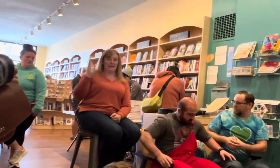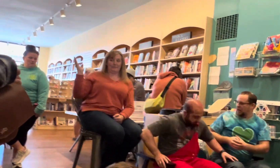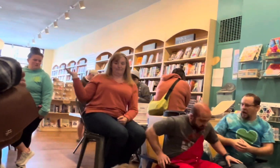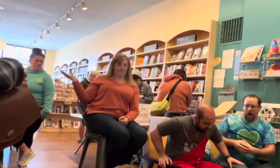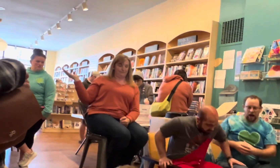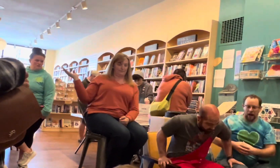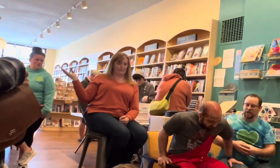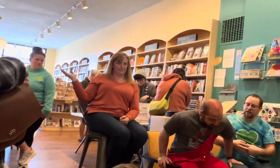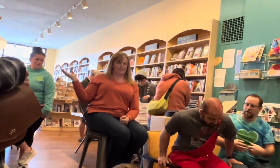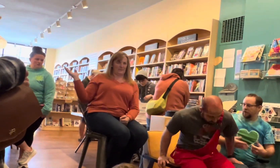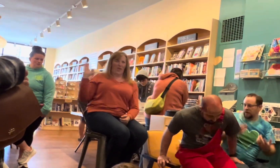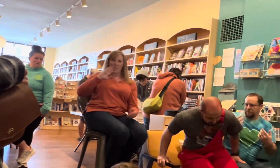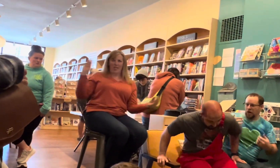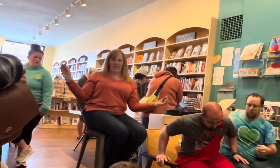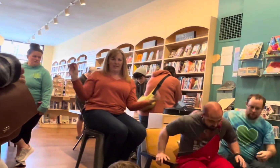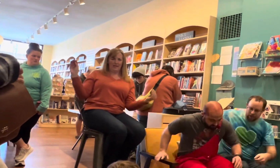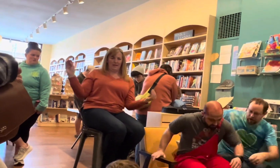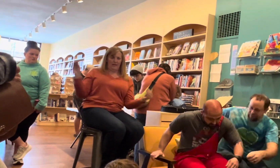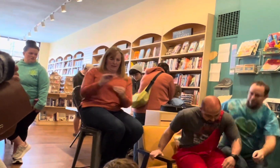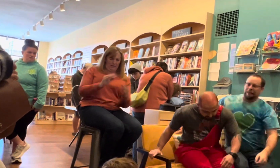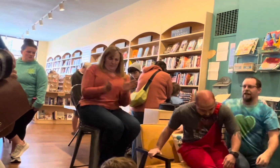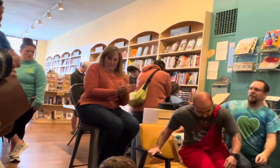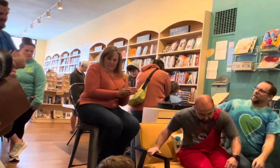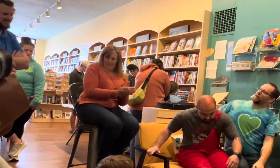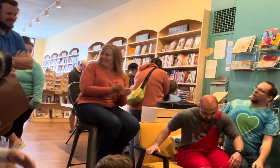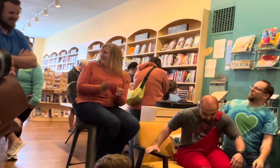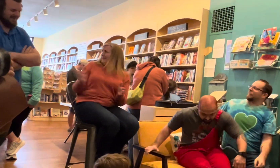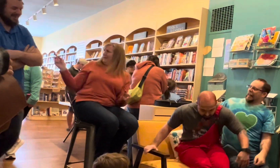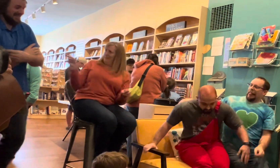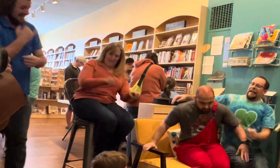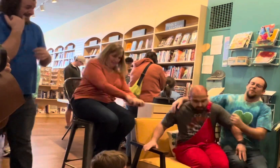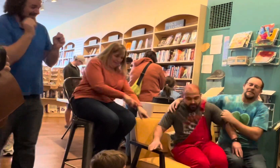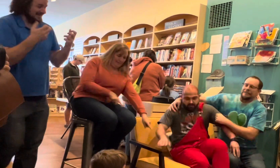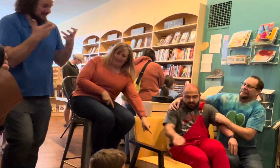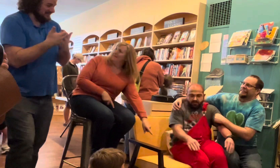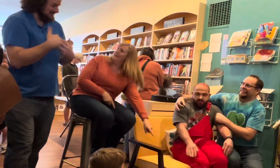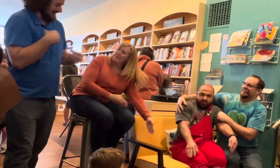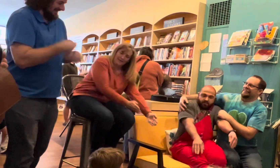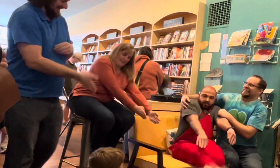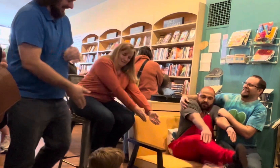to squeeze? AARON: I mean, no, probably not. There we go. CALI: No, don't try...